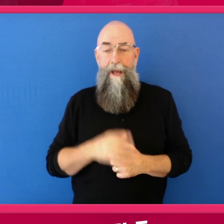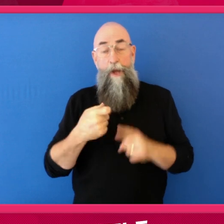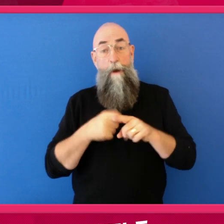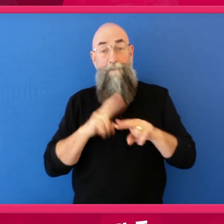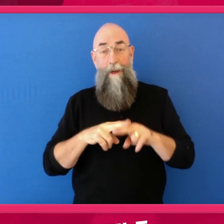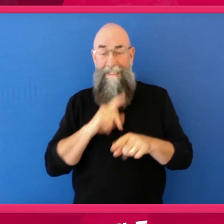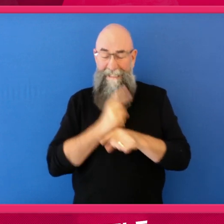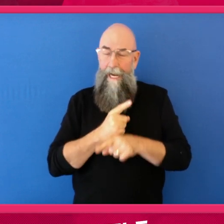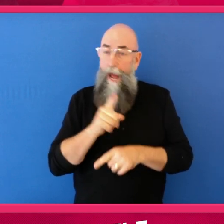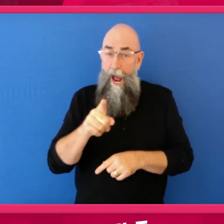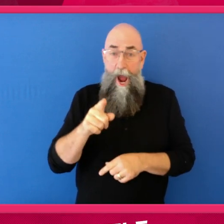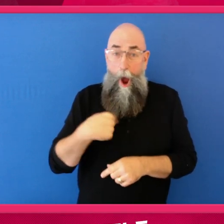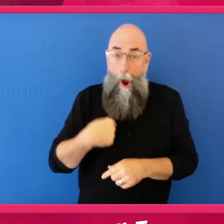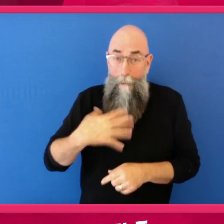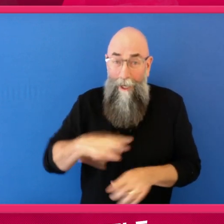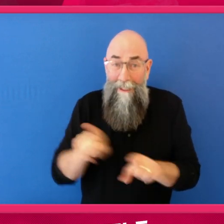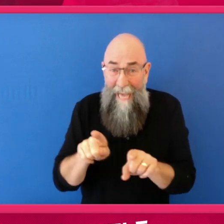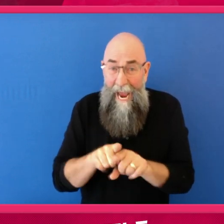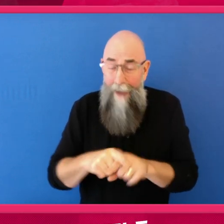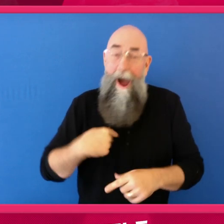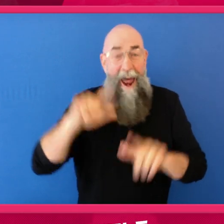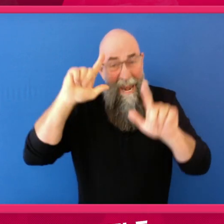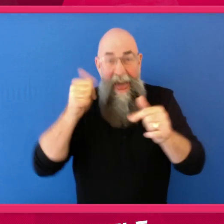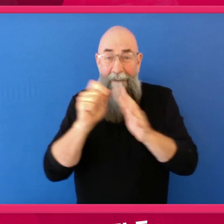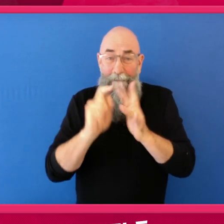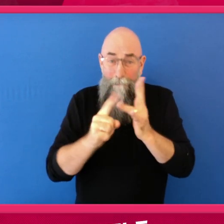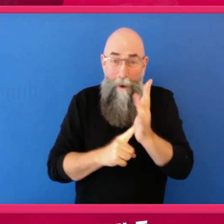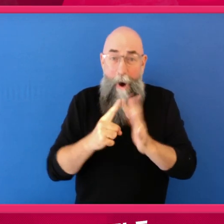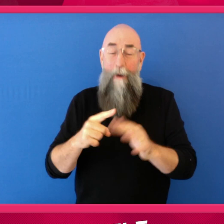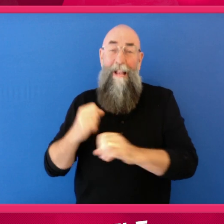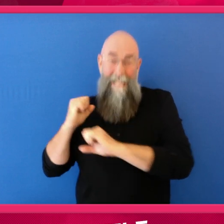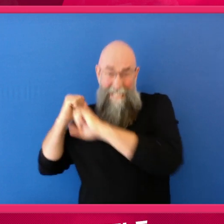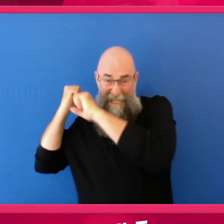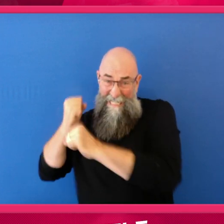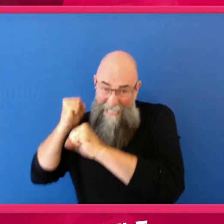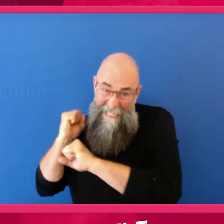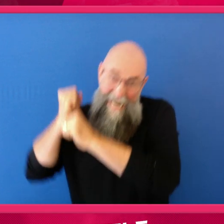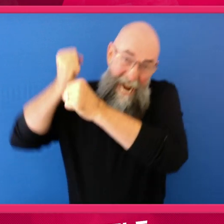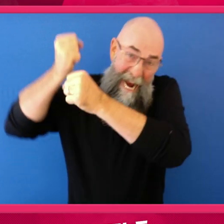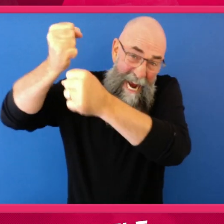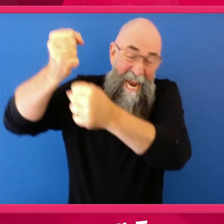wanted to do pole vault. Ben Popham: How good is it? It is, oh it's good to watch. Kurt Fearnley: I've got this image of Usain